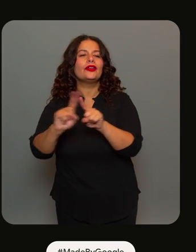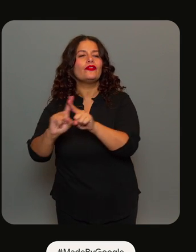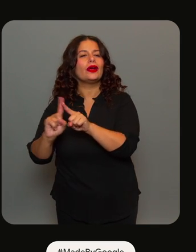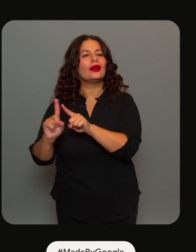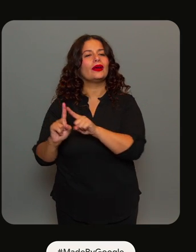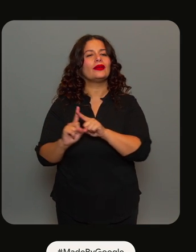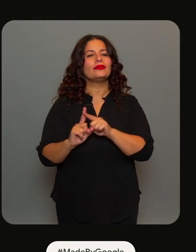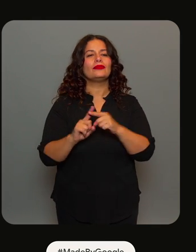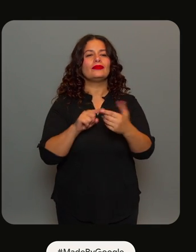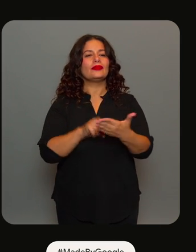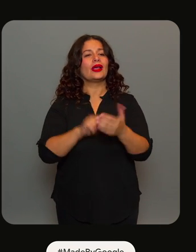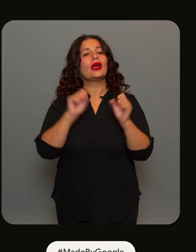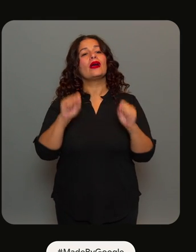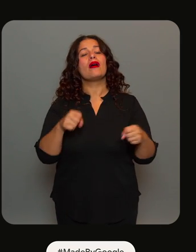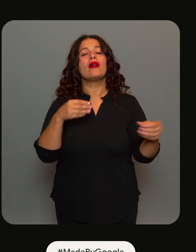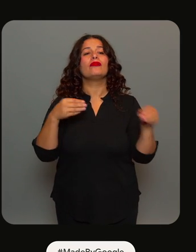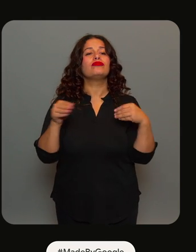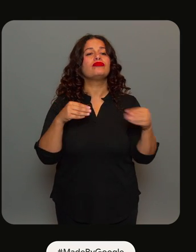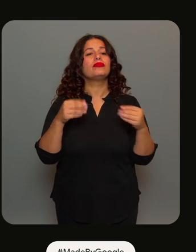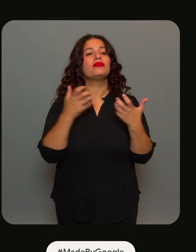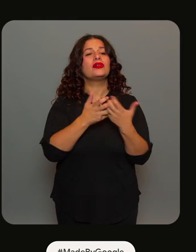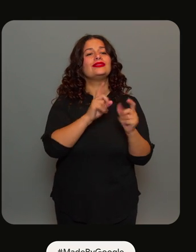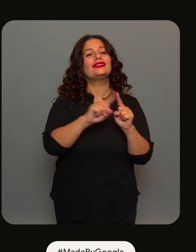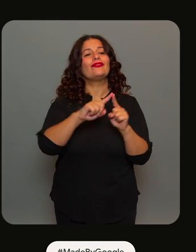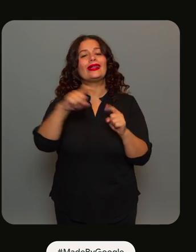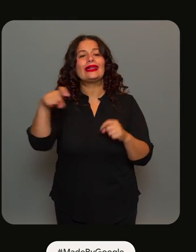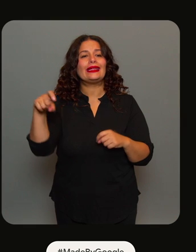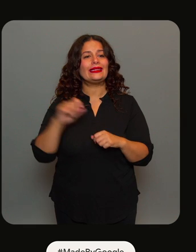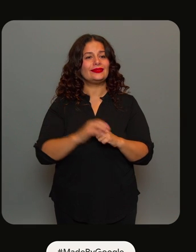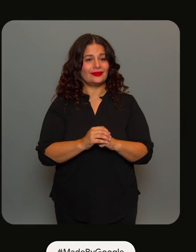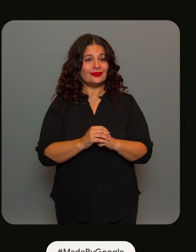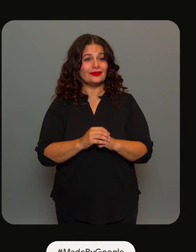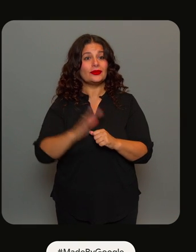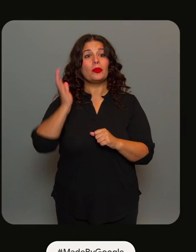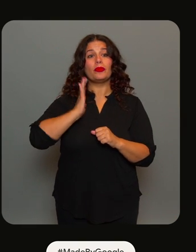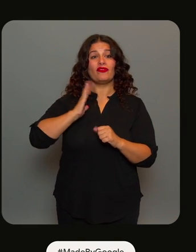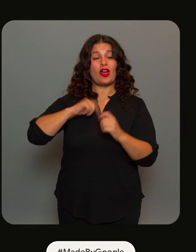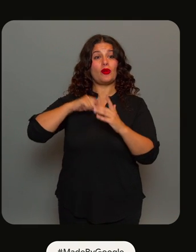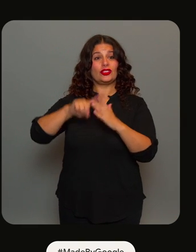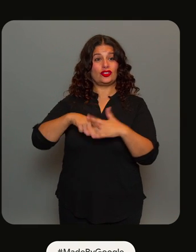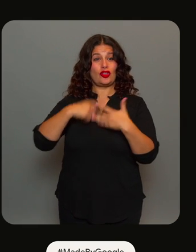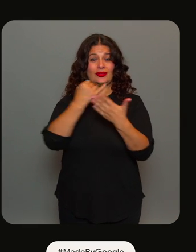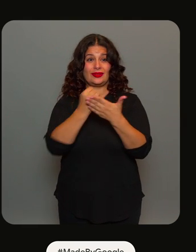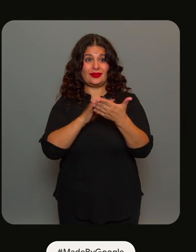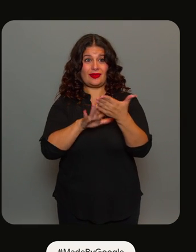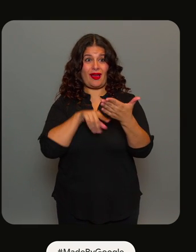They can be such versatile devices. So when we began designing Pixel Tablet, one of the first things